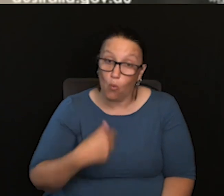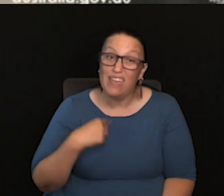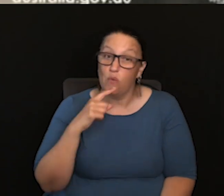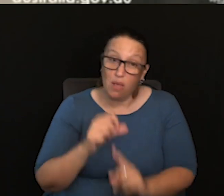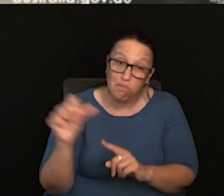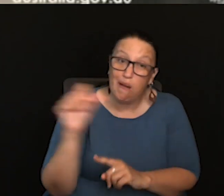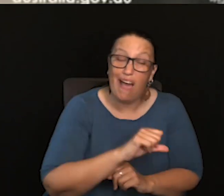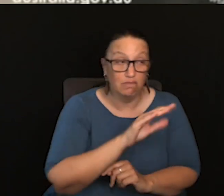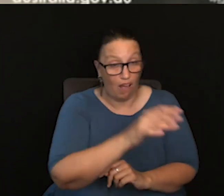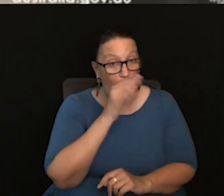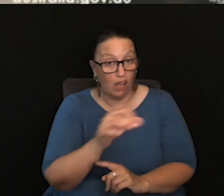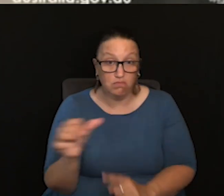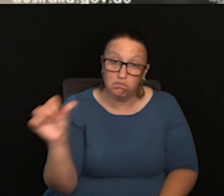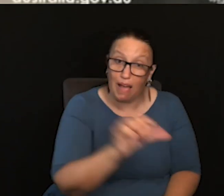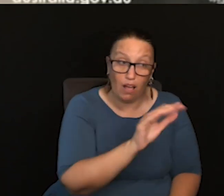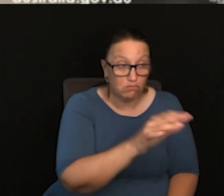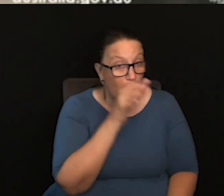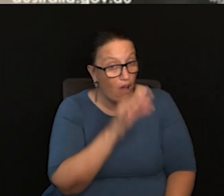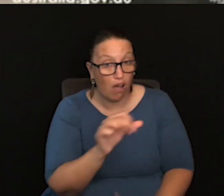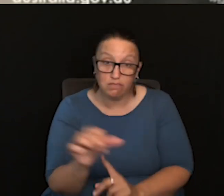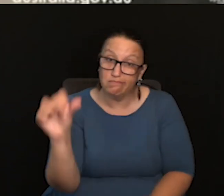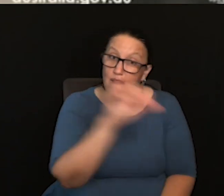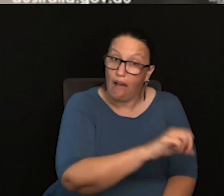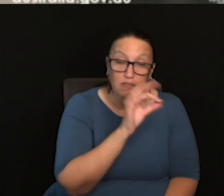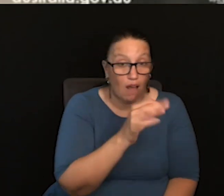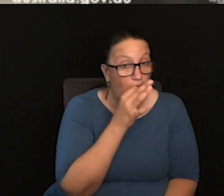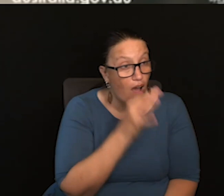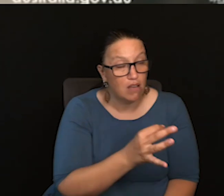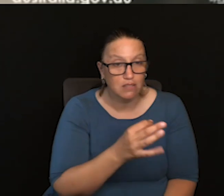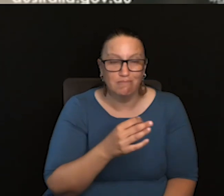that even though it's expected that all of those facilities